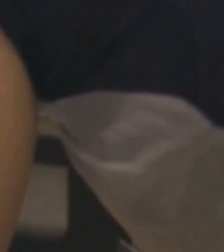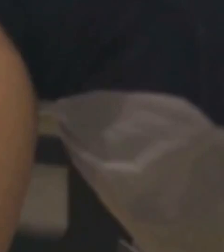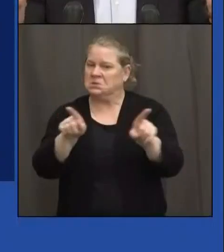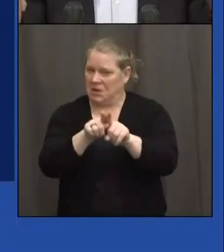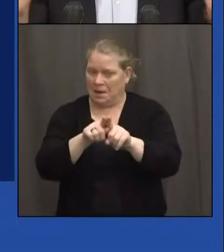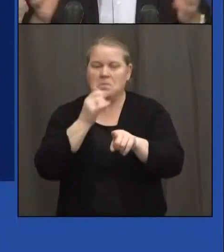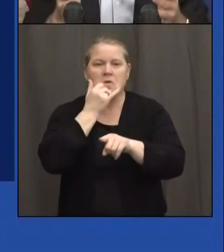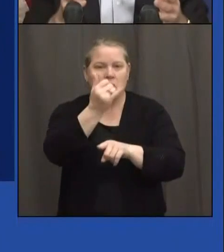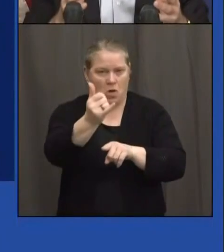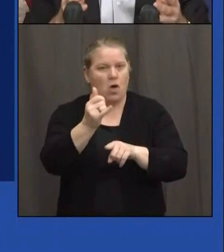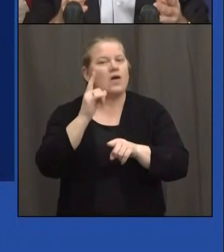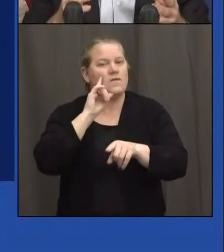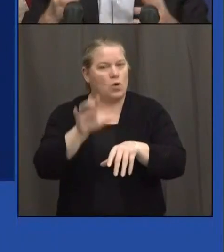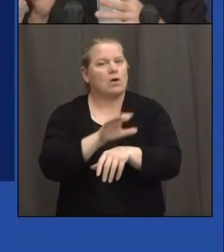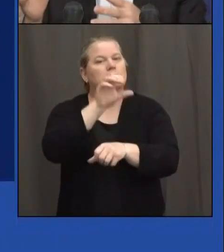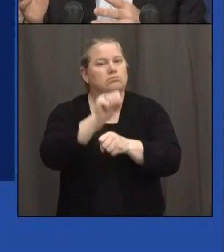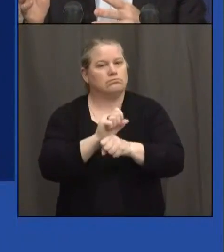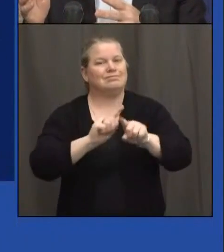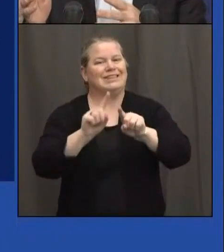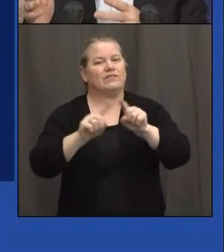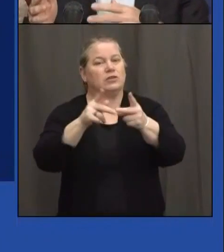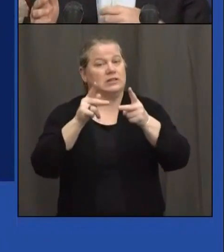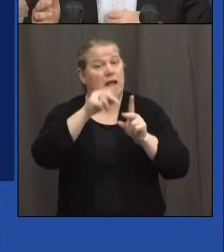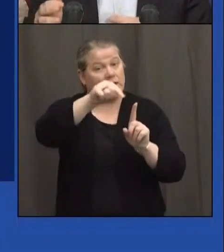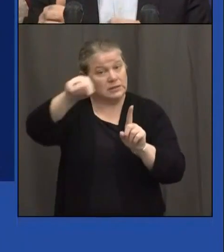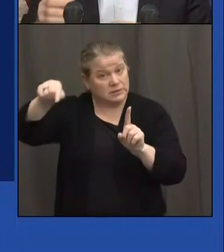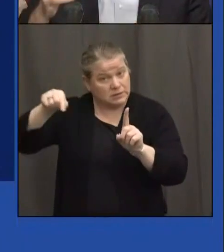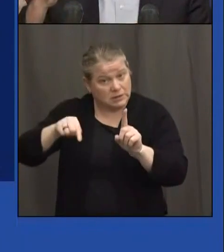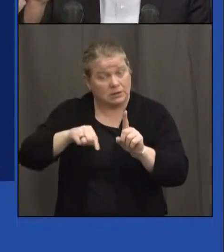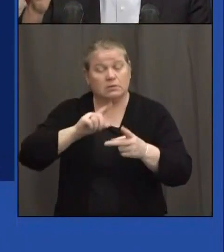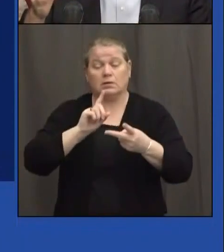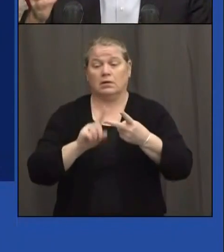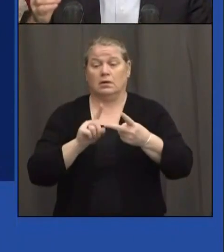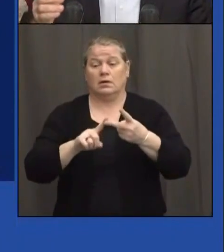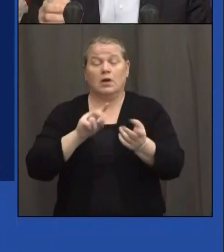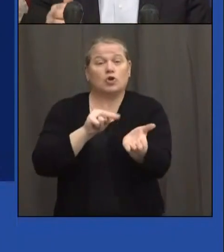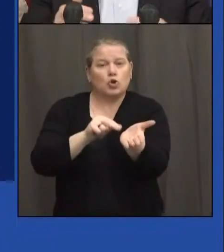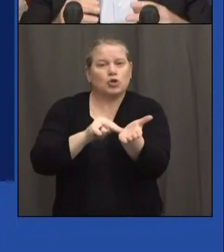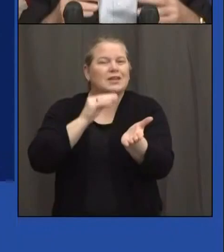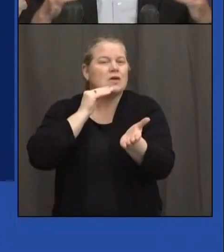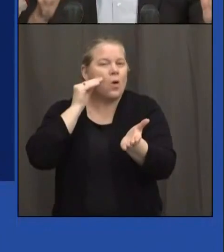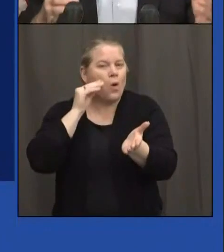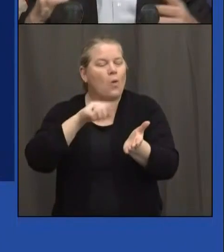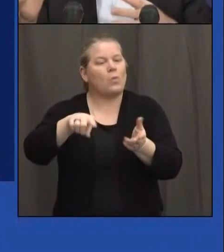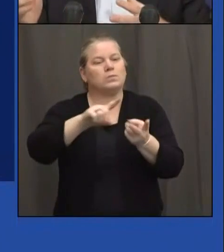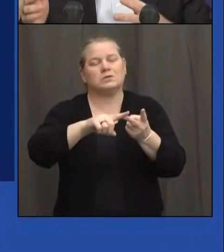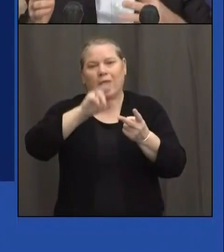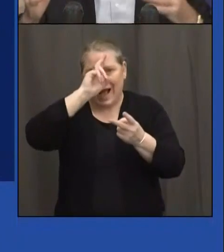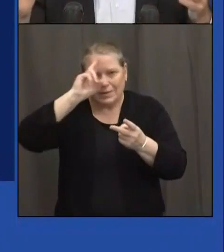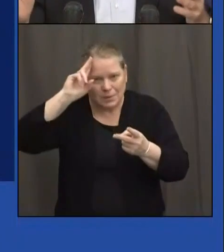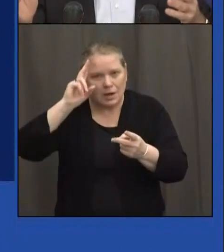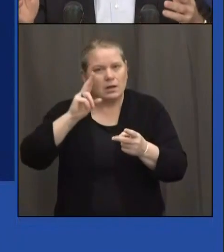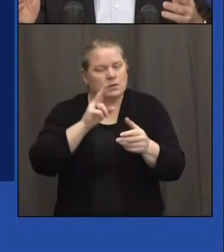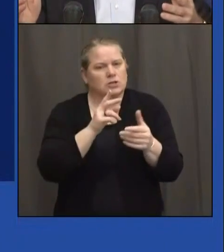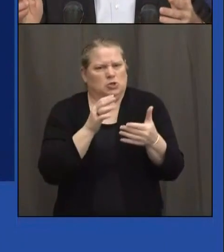EMT THE PANH BETWEE EMT THE PANH BETWEE BTO THE PANH BETWEE BTO THE PANH BETWEE BTO EAH THE PANH BETWEE BTO EAH AND THE PANH BETWEE BTO EAH AND TNER THE PANH BETWEE BTO EAH AND TNER A EAH AND TNER A EAH AND TNER A TT EAH AND TNER A TT BETN EAH AND TNER A TT BETN THE EAH AND TNER A TT BETN THE CMT EAH AND TNER A TT BETN THE CMT AND TT BETN THE CMT AND TT BETN THE CMT AND ORGANI TT BETN THE CMT AND ORGANI LIKE TT BETN THE CMT AND ORGANI LIKE BRISTOL ORGANI LIKE BRISTOL ORGANI LIKE BRISTOL HEALTH ORGANI LIKE BRISTOL HEALTH OF ORGANI LIKE BRISTOL HEALTH OF COURSE ORGANI LIKE BRISTOL HEALTH OF COURSE THEIR HEALTH OF COURSE THEIR HEALTH OF COURSE THEIR COMMUNITY HEALTH OF COURSE THEIR COMMUNITY THAT HEALTH OF COURSE THEIR COMMUNITY THAT THEY HEALTH OF COURSE THEIR COMMUNITY THAT THEY SERVE. COMMUNITY THAT THEY SERVE. COMMUNITY THAT THEY SERVE. >> THE THE STATE THE STATE PLANS THE STATE PLANS ON THE STATE PLANS ON IMPROVING THE STATE PLANS ON IMPROVING ACCESS THE STATE PLANS ON IMPROVING ACCESS TO THE STATE PLANS ON IMPROVING ACCESS TO VACCINES THE STATE PLANS ON IMPROVING ACCESS TO VACCINES AS THE STATE PLANS ON IMPROVING ACCESS TO VACCINES AS WELL THE STATE PLANS ON IMPROVING ACCESS TO VACCINES AS WELL AS